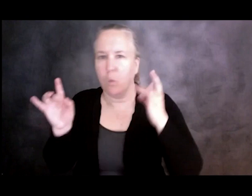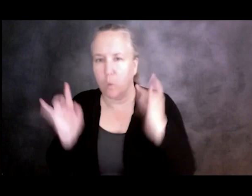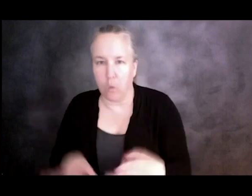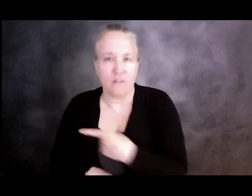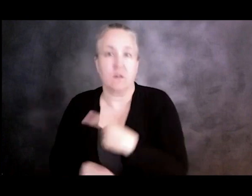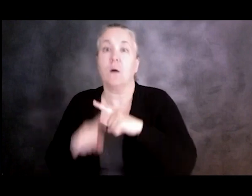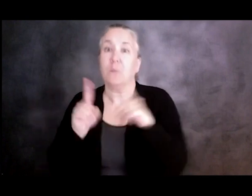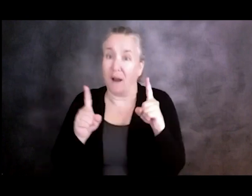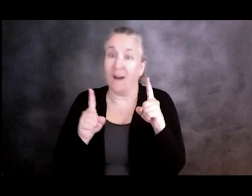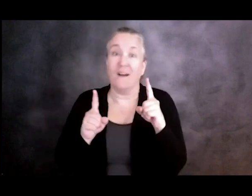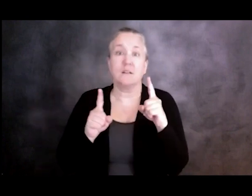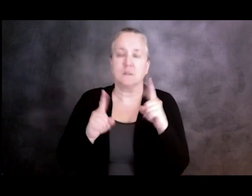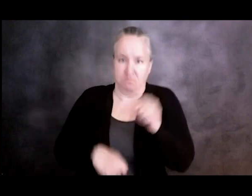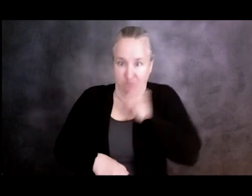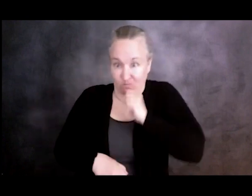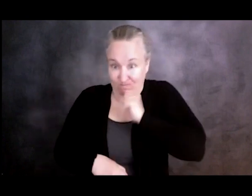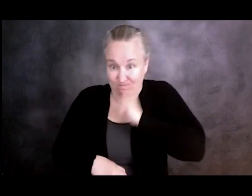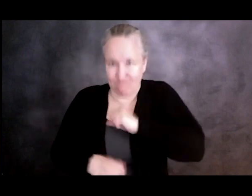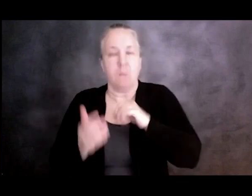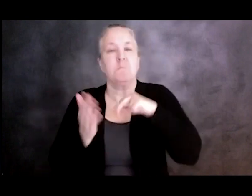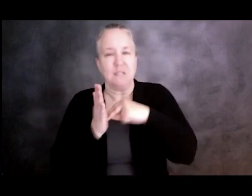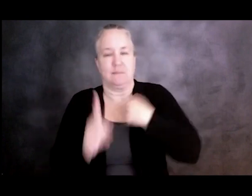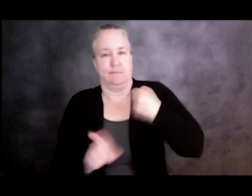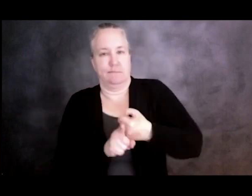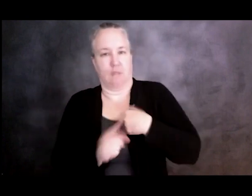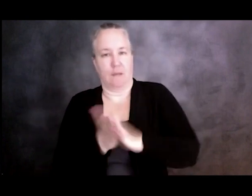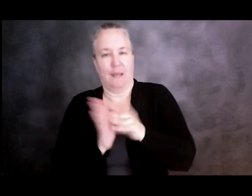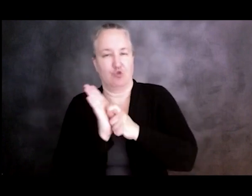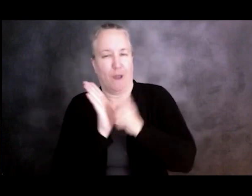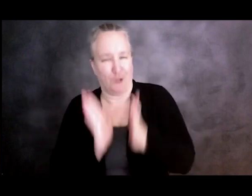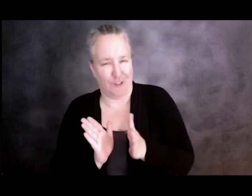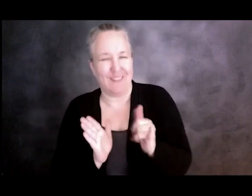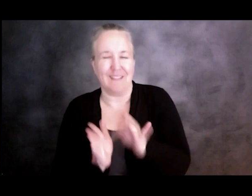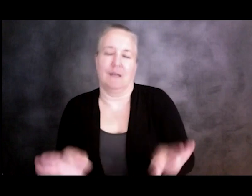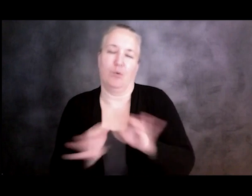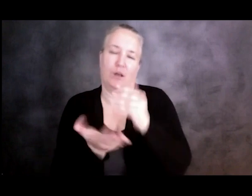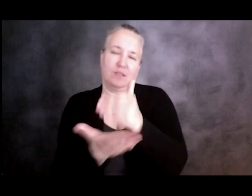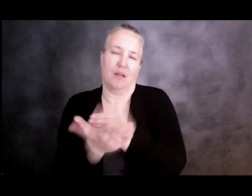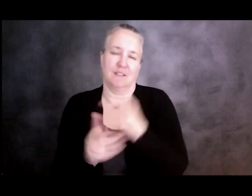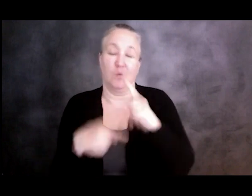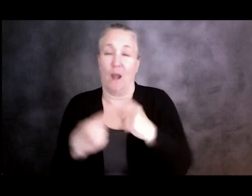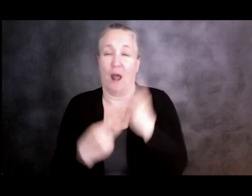But by not giving up, I became a writer. That's actually the most important lesson for me when I look back upon myself, my career.